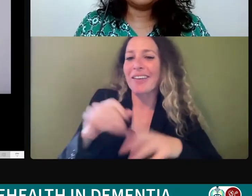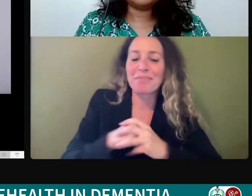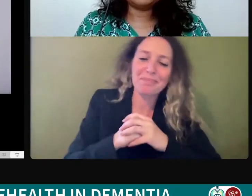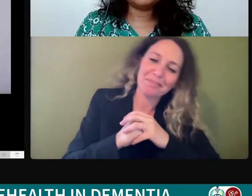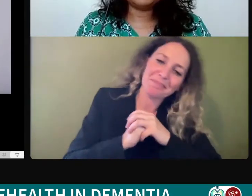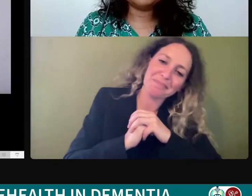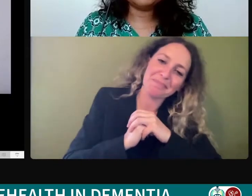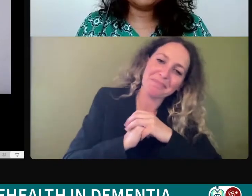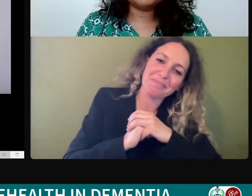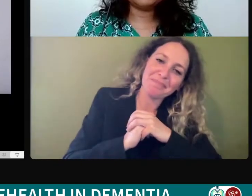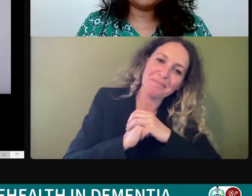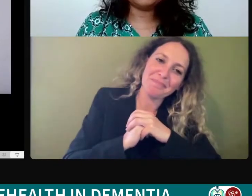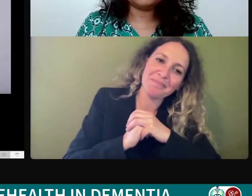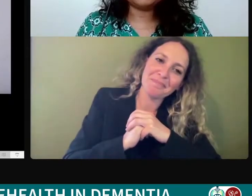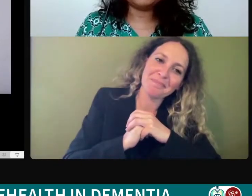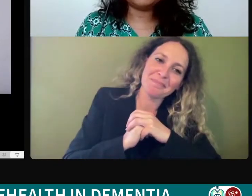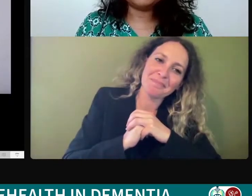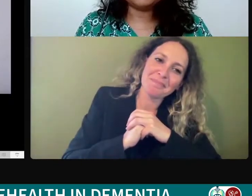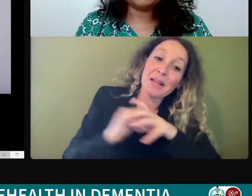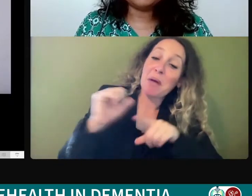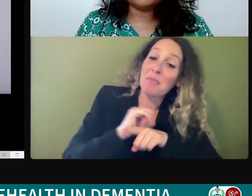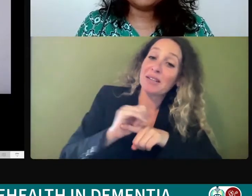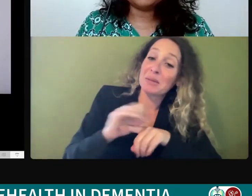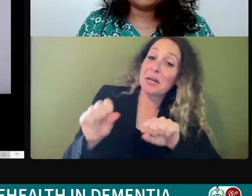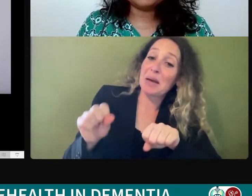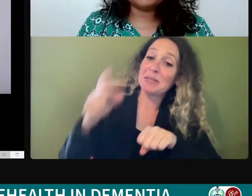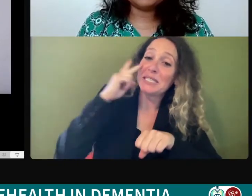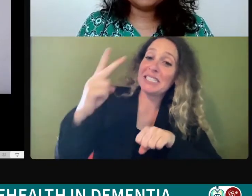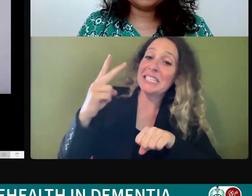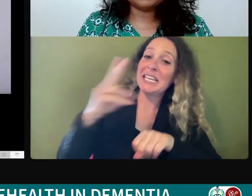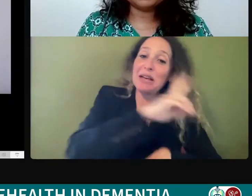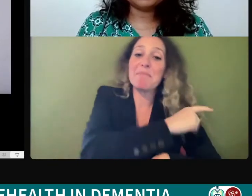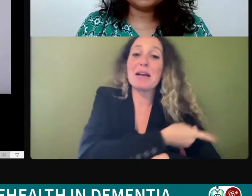I've been able to see patients for longer, more advanced disease who